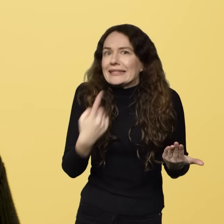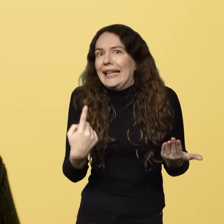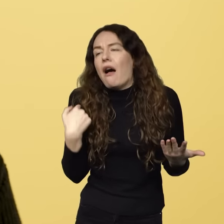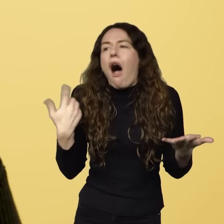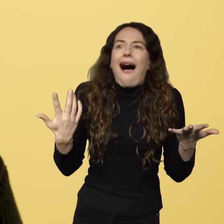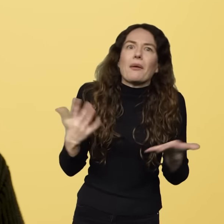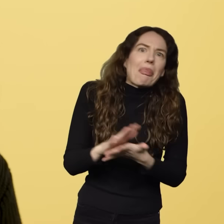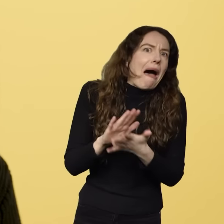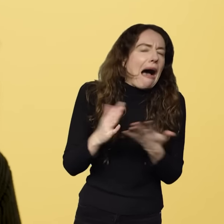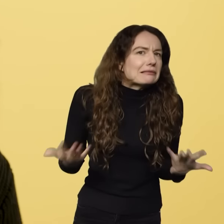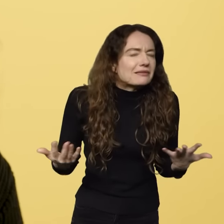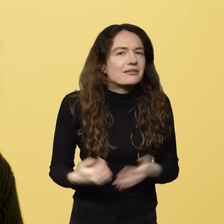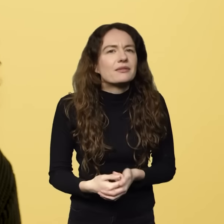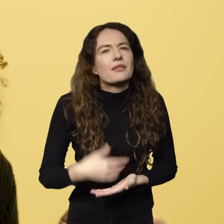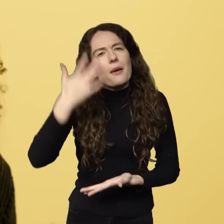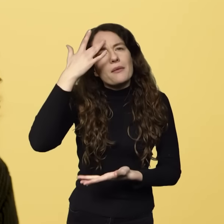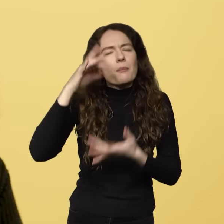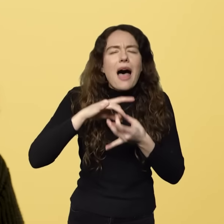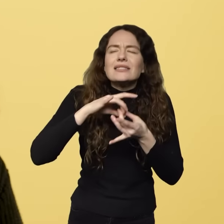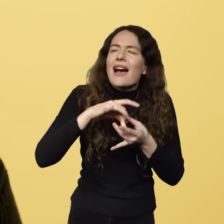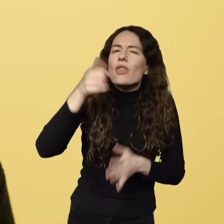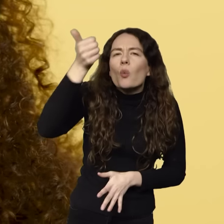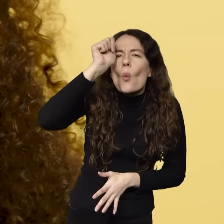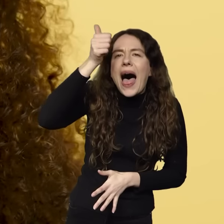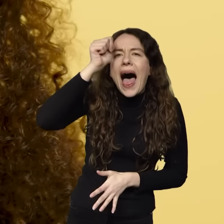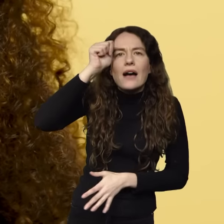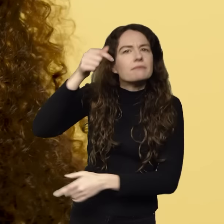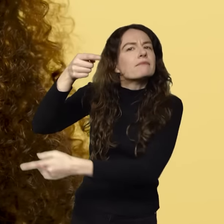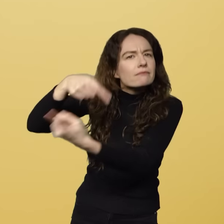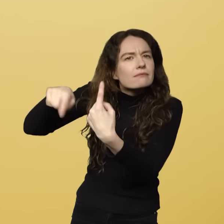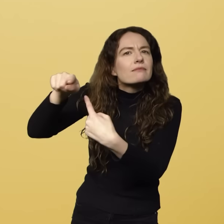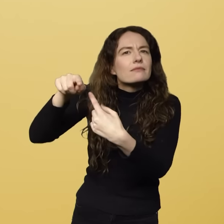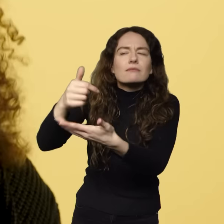Being mindful is so, so important and also being supportive. My friends are very mindful.